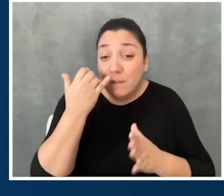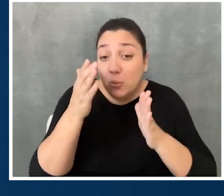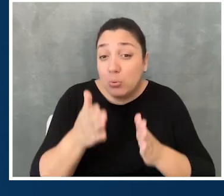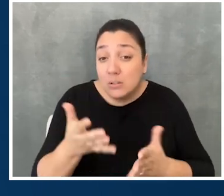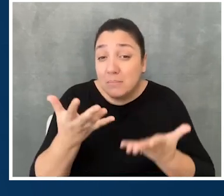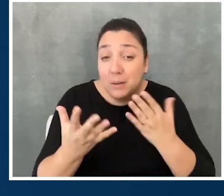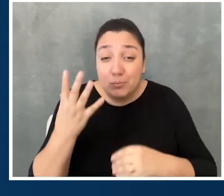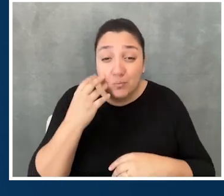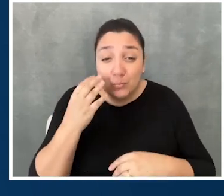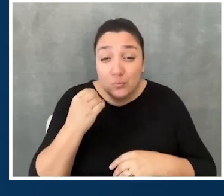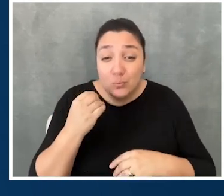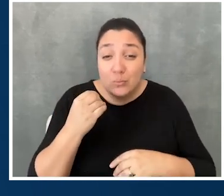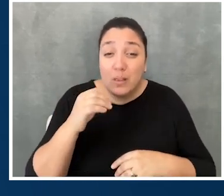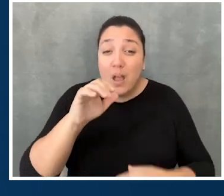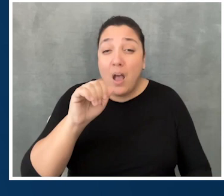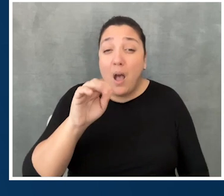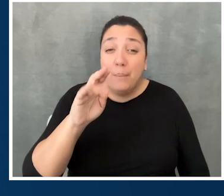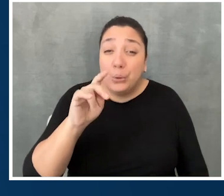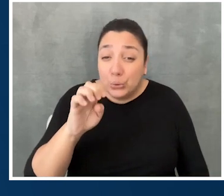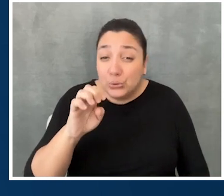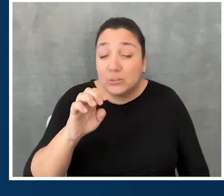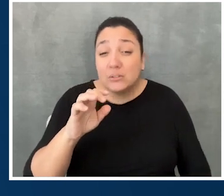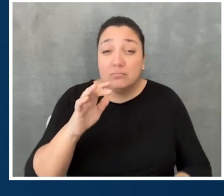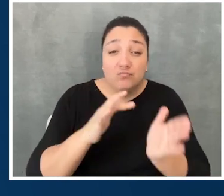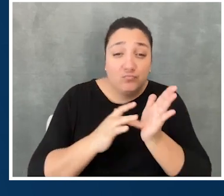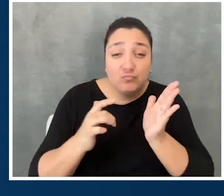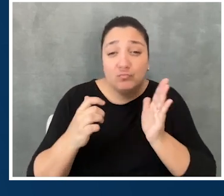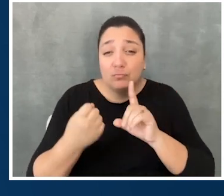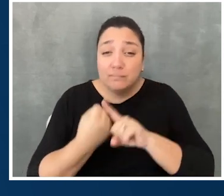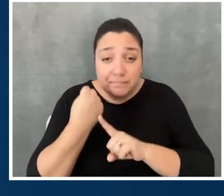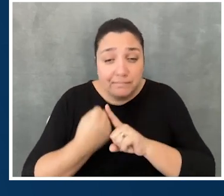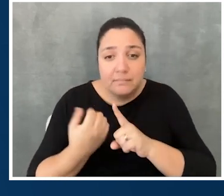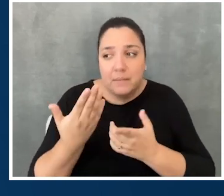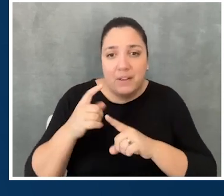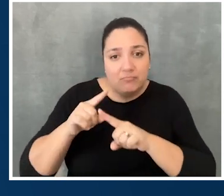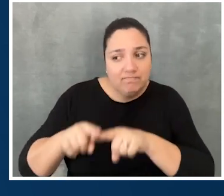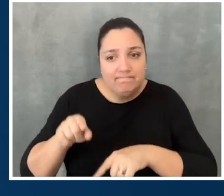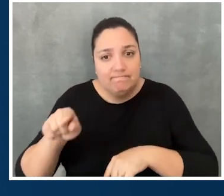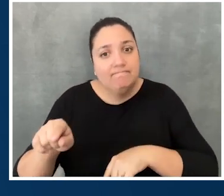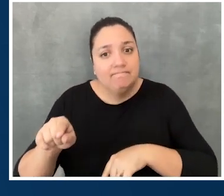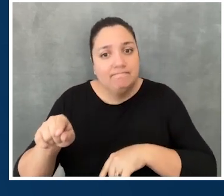or might have to rely on a partner who has been abusive for help